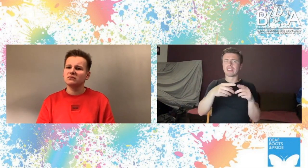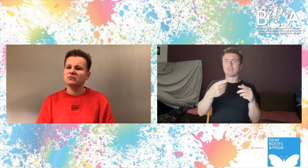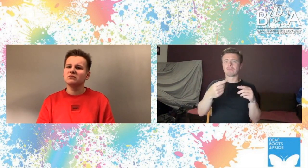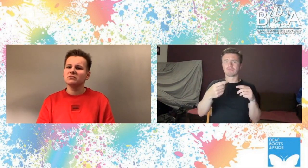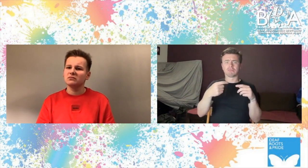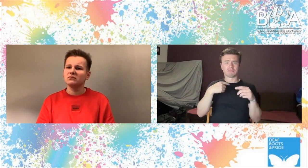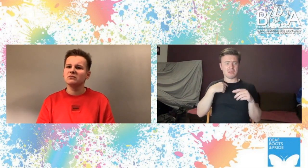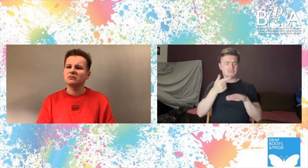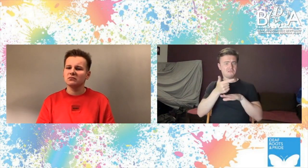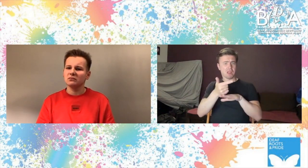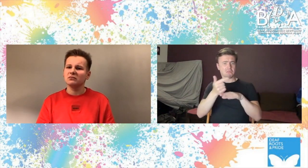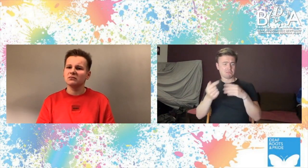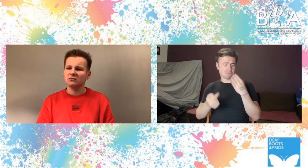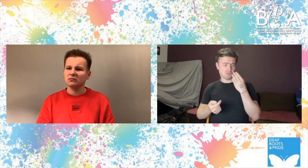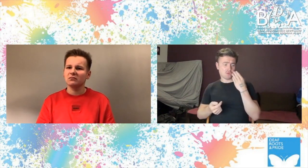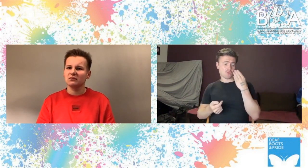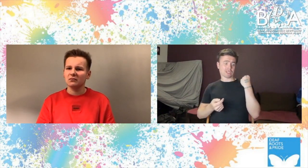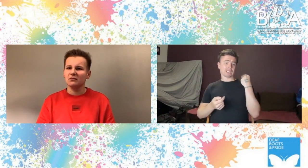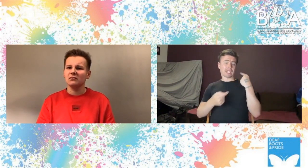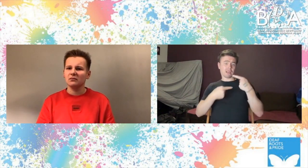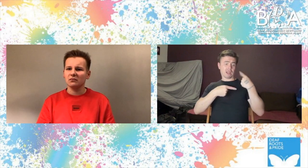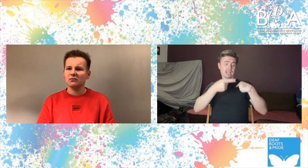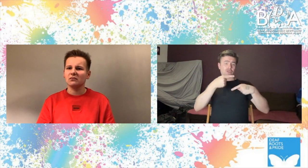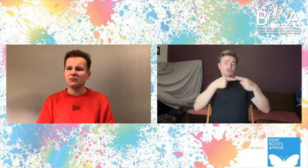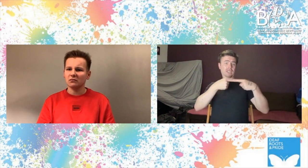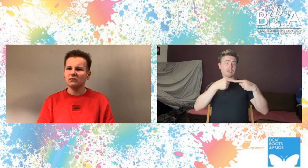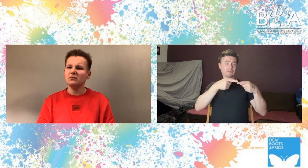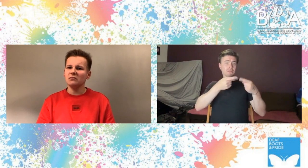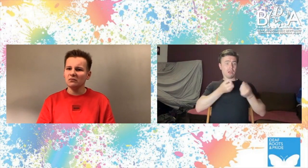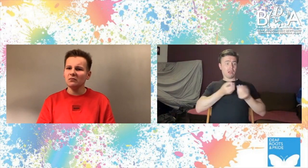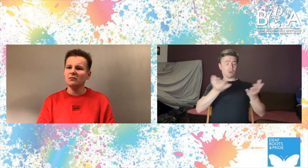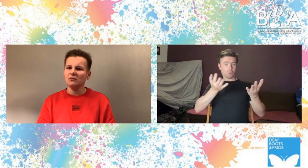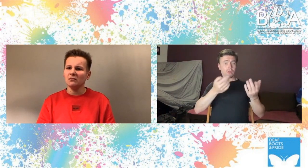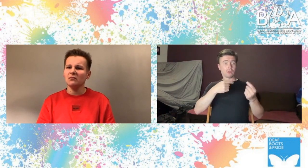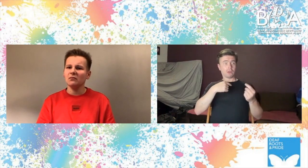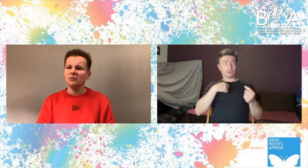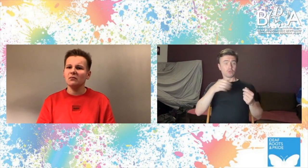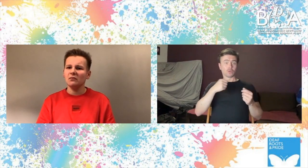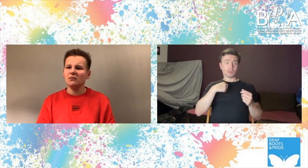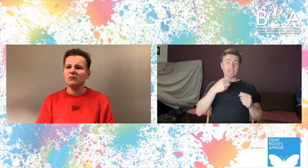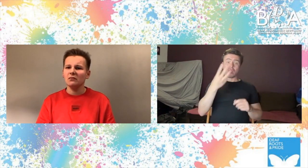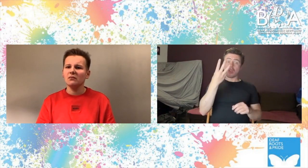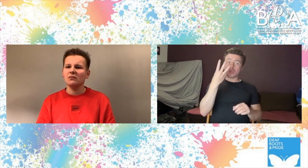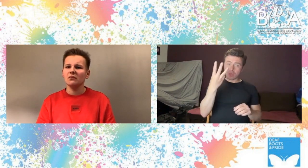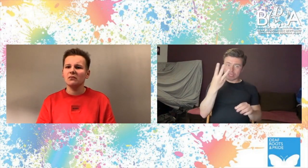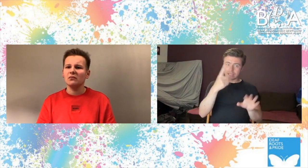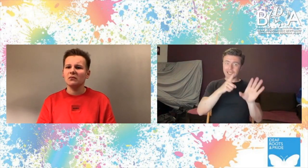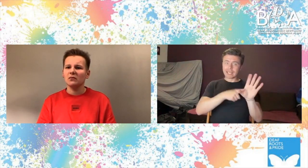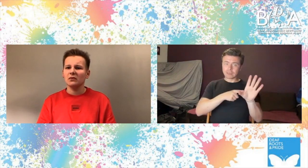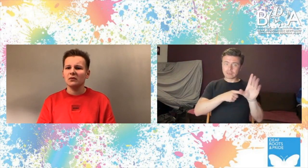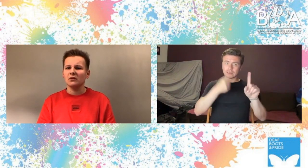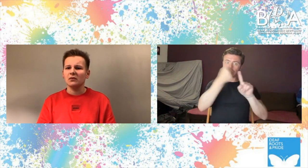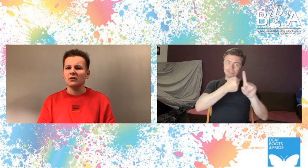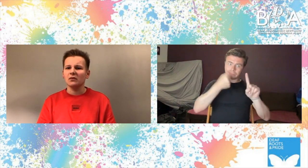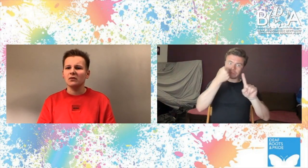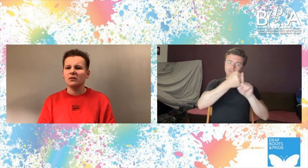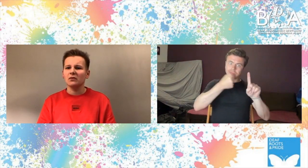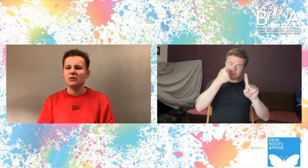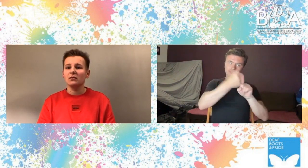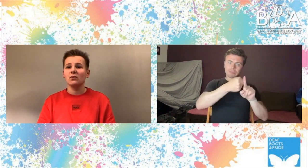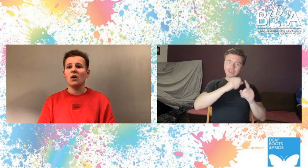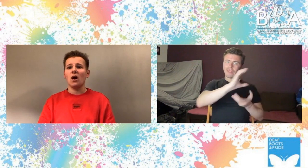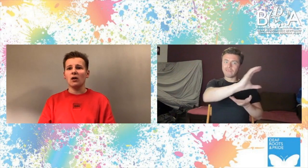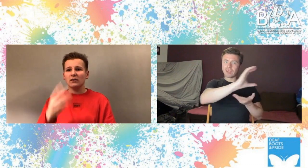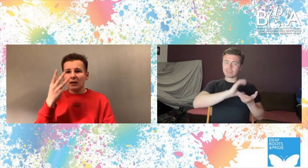I was filming just last year, and it took me three years to get the funding together